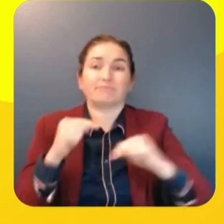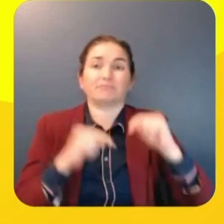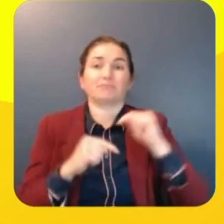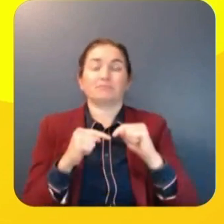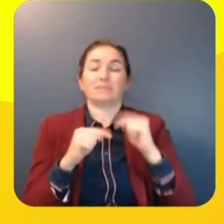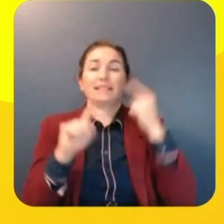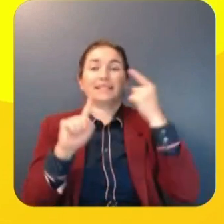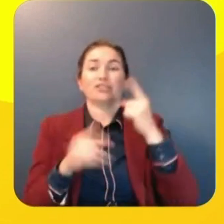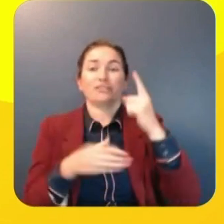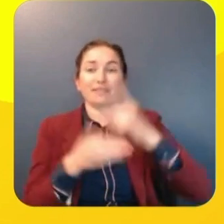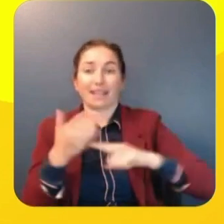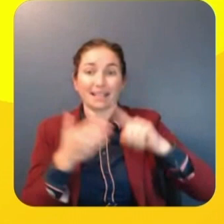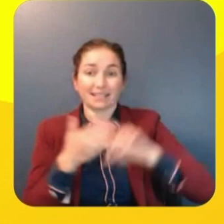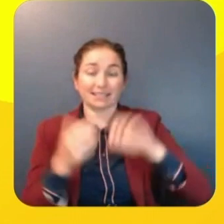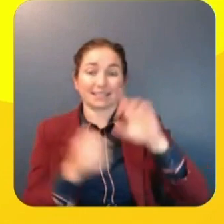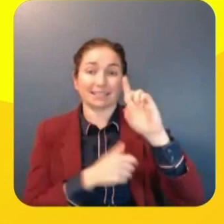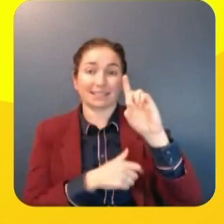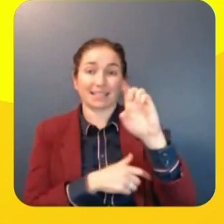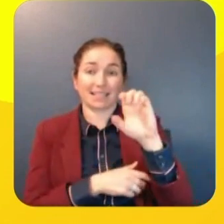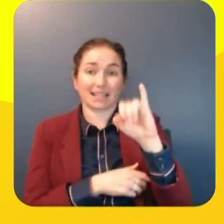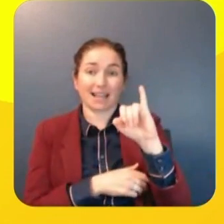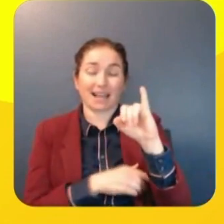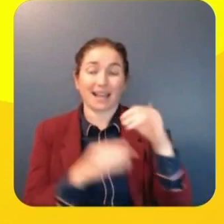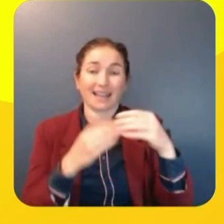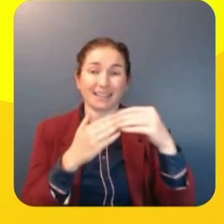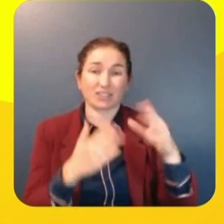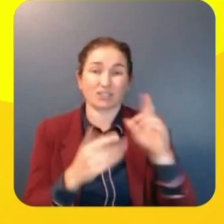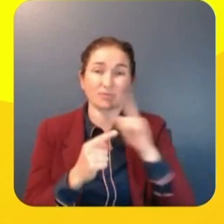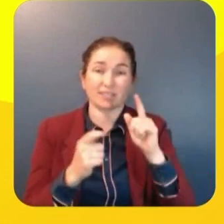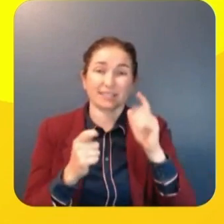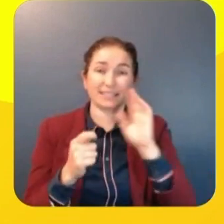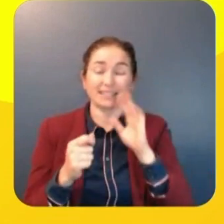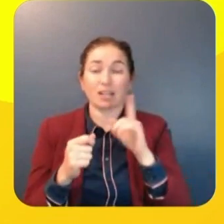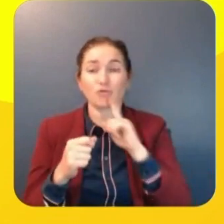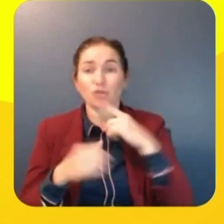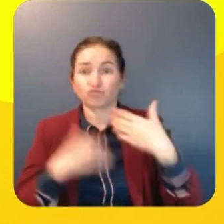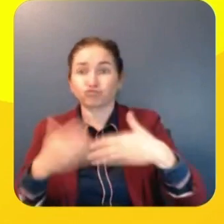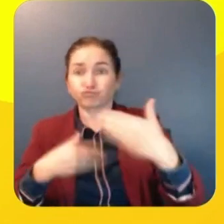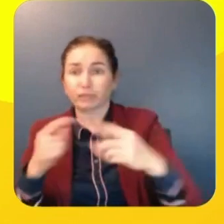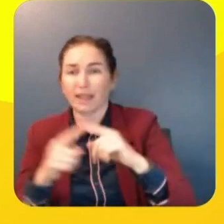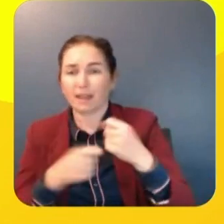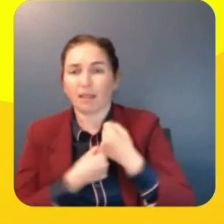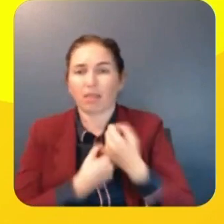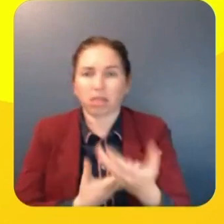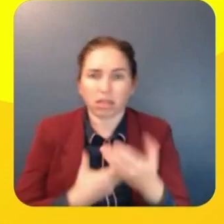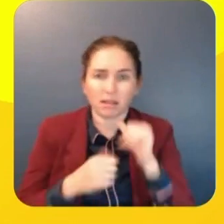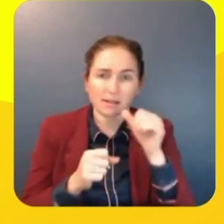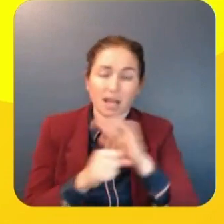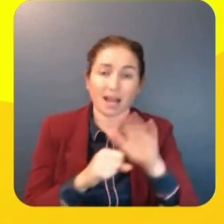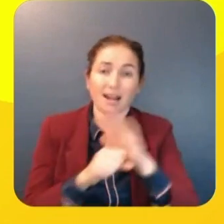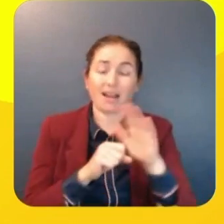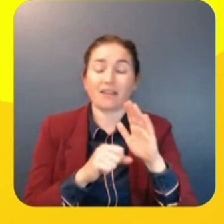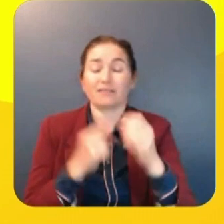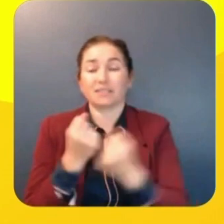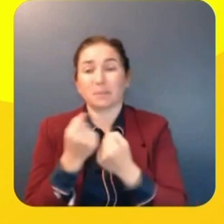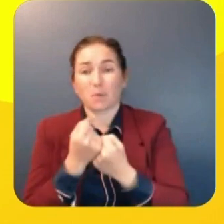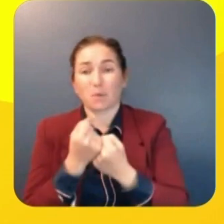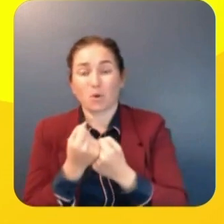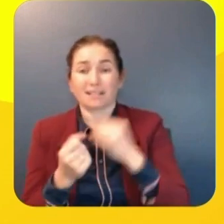DEI leaders who were run on quickly in 2020 are now burnt out from a lack of support and being gaslit by the very organizations that hired them.